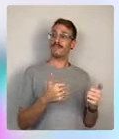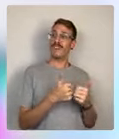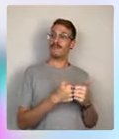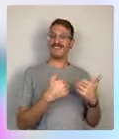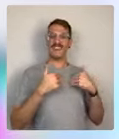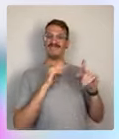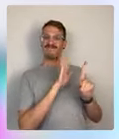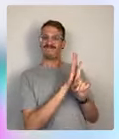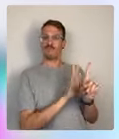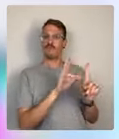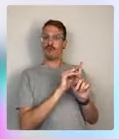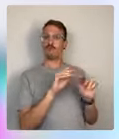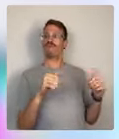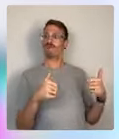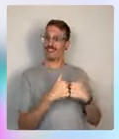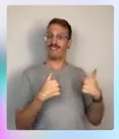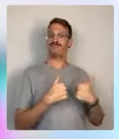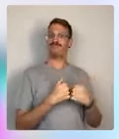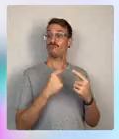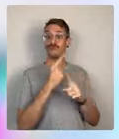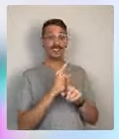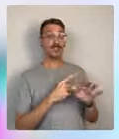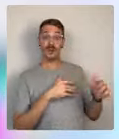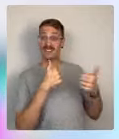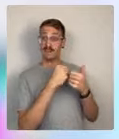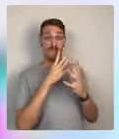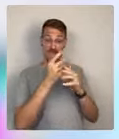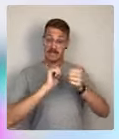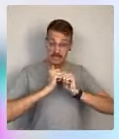comes with its own challenges.